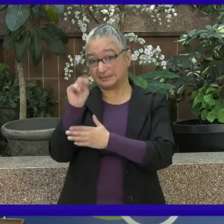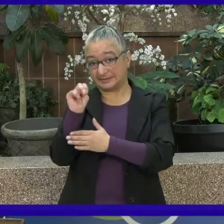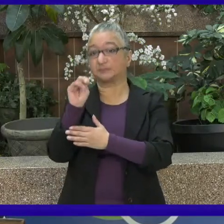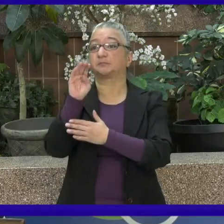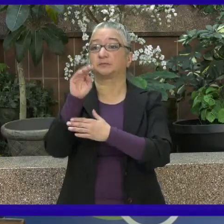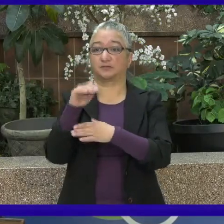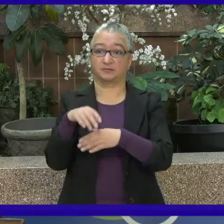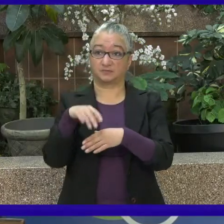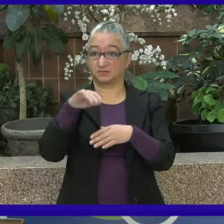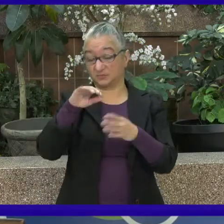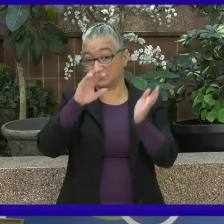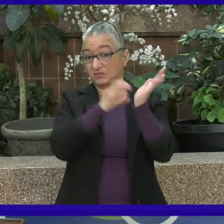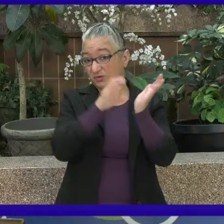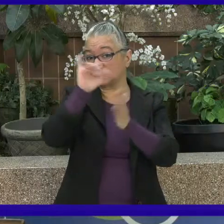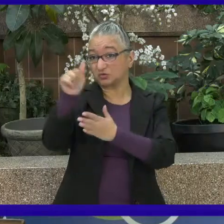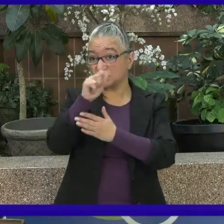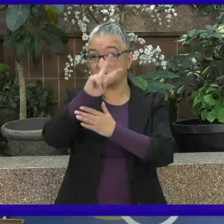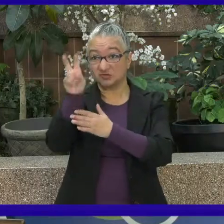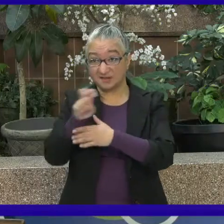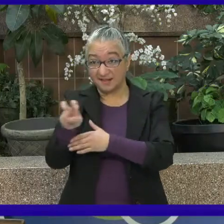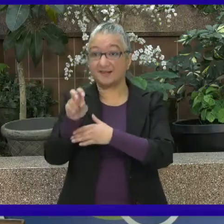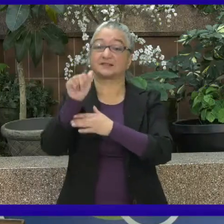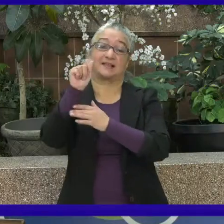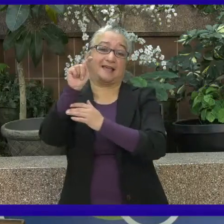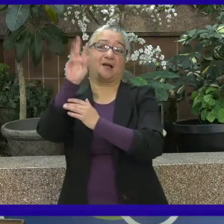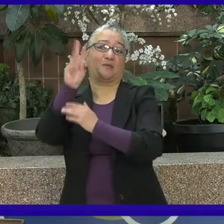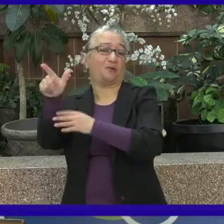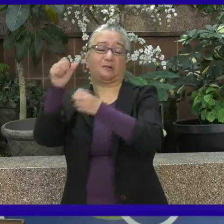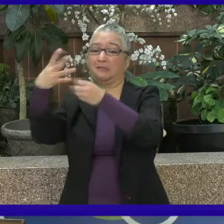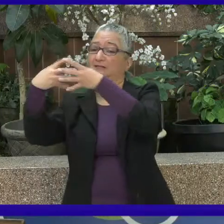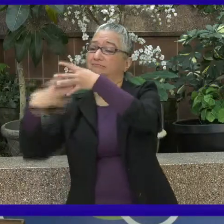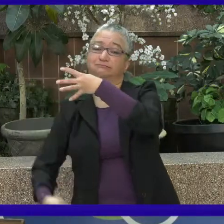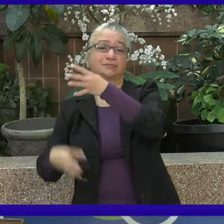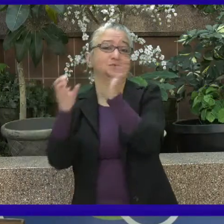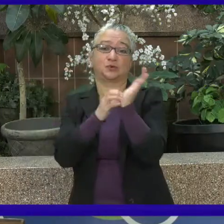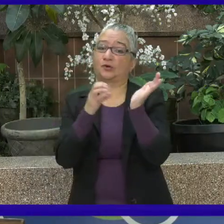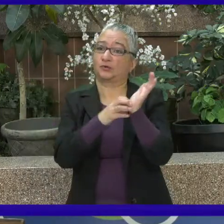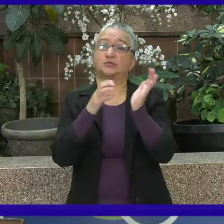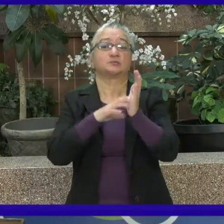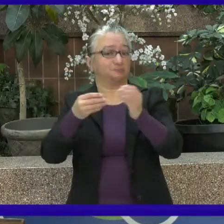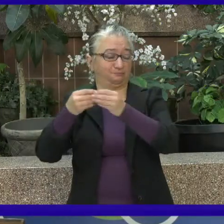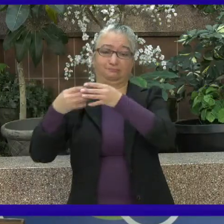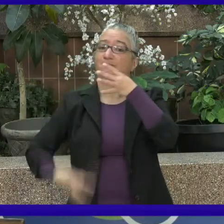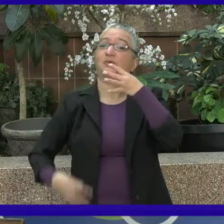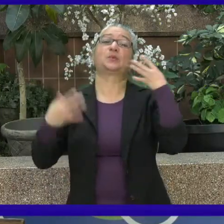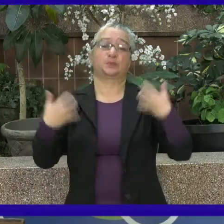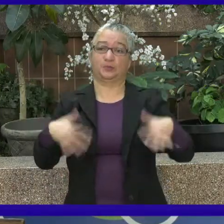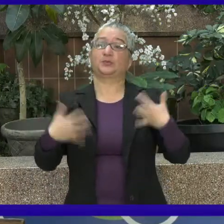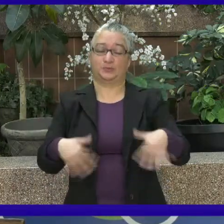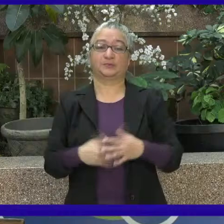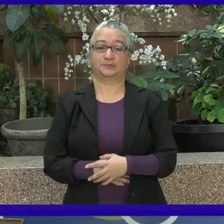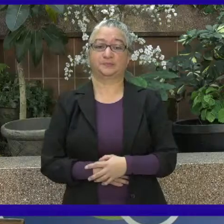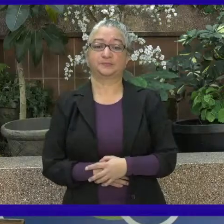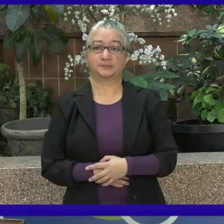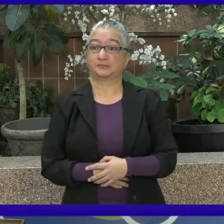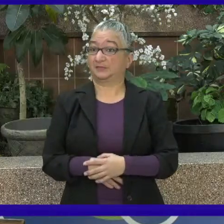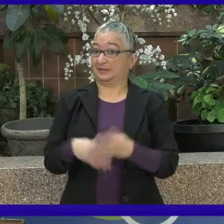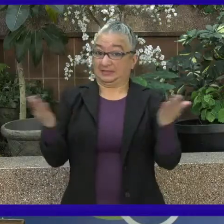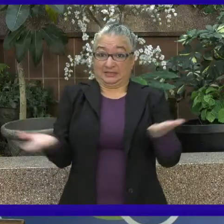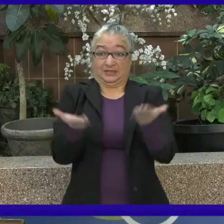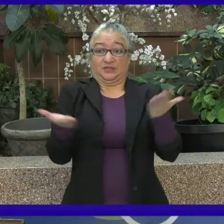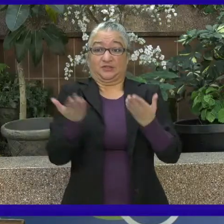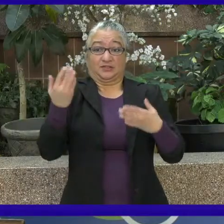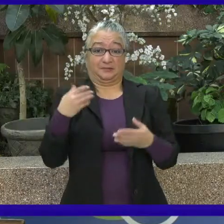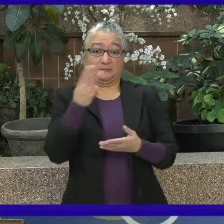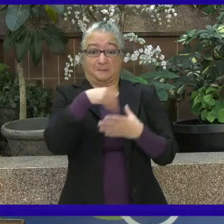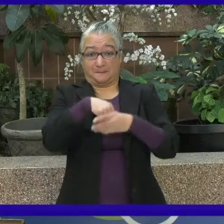jason kinderchuck and anad kumar to just name the few our province owes you all a sincere gratitude